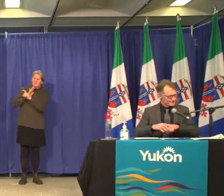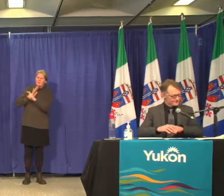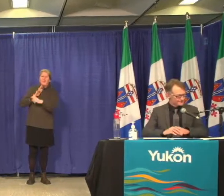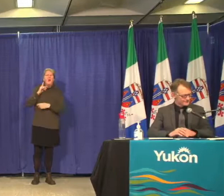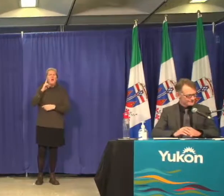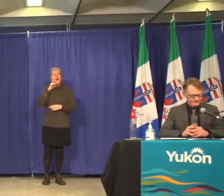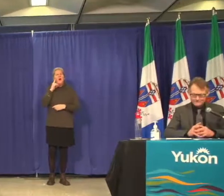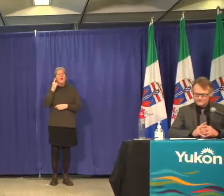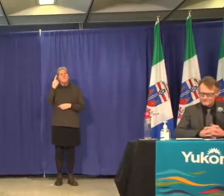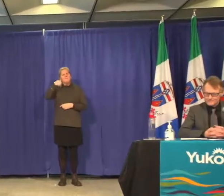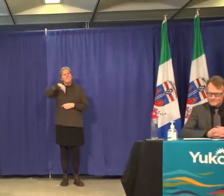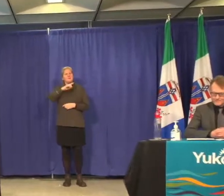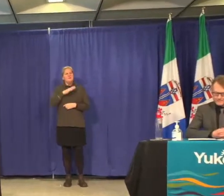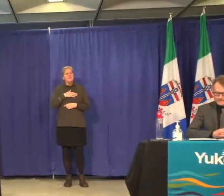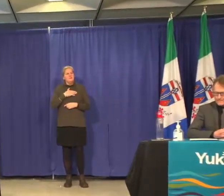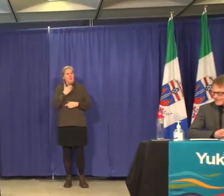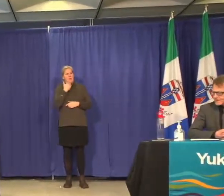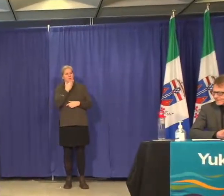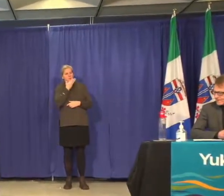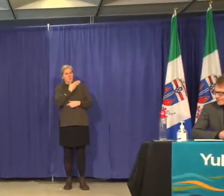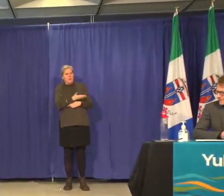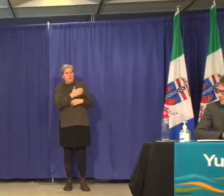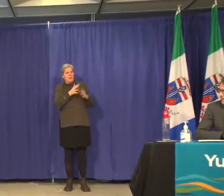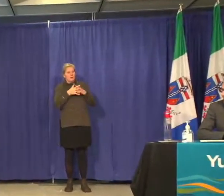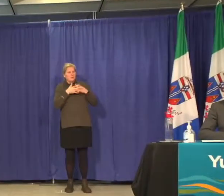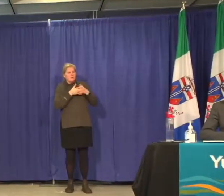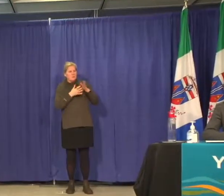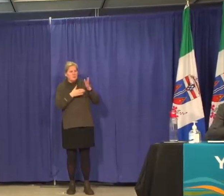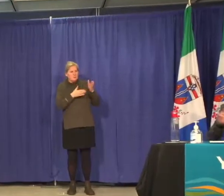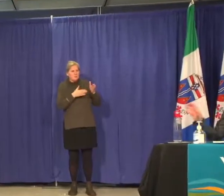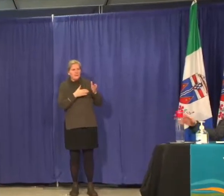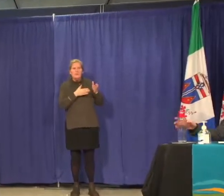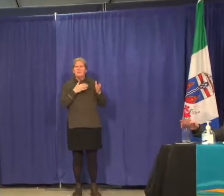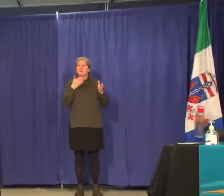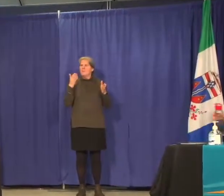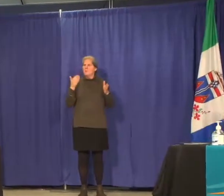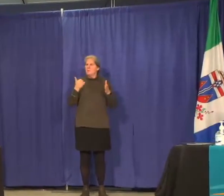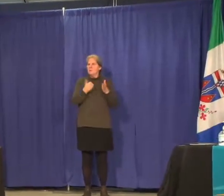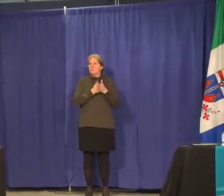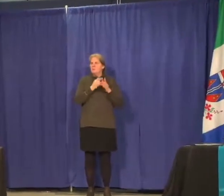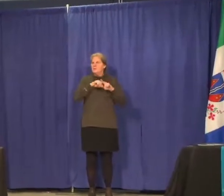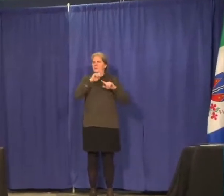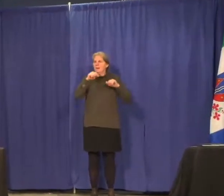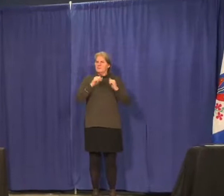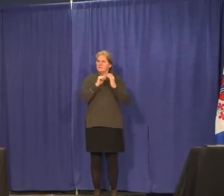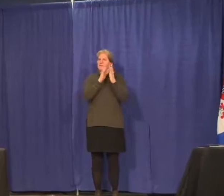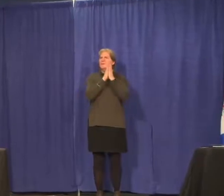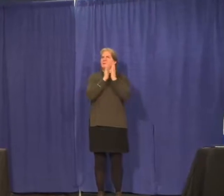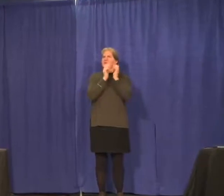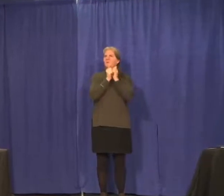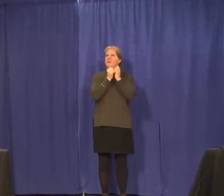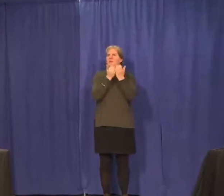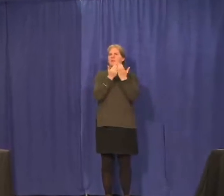I think it just gives us pause. We have a new administration and we know we have new things to consider with overall